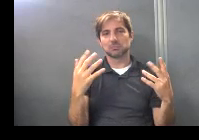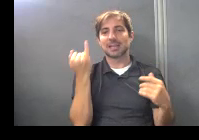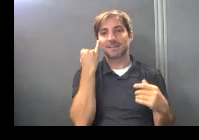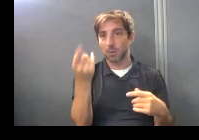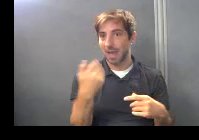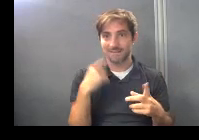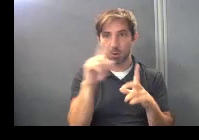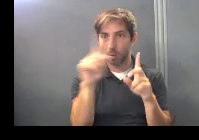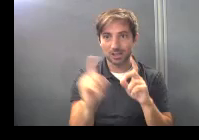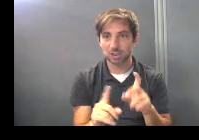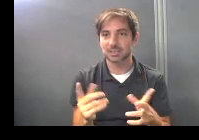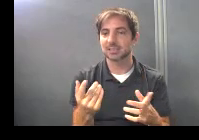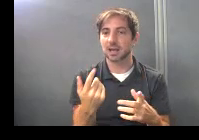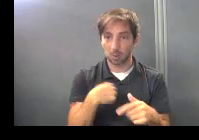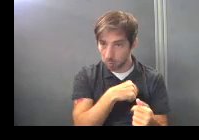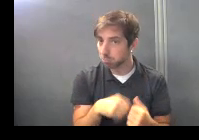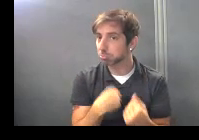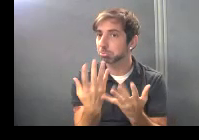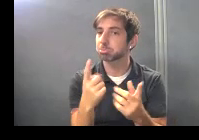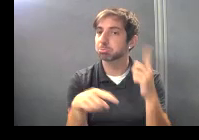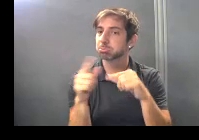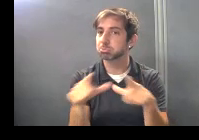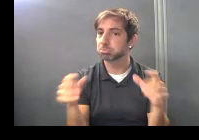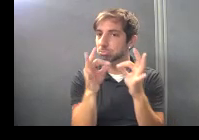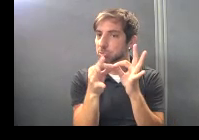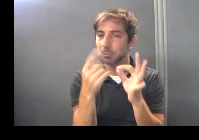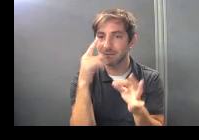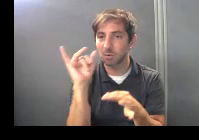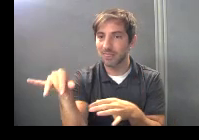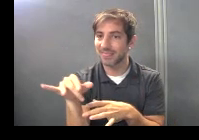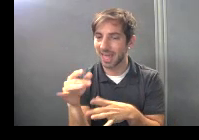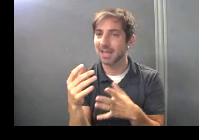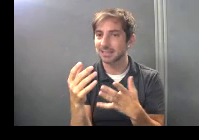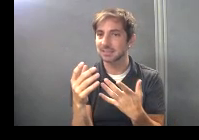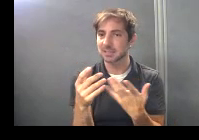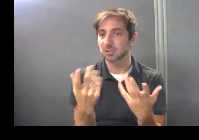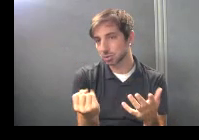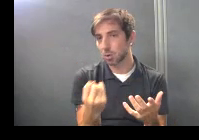WE ARE PROVIDING SIGN LANGUAGE INTERPRETATION FOR THAT SESSION AS WELL AS CAPTIONS.